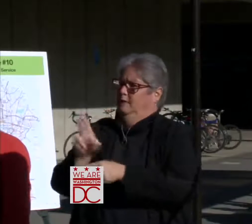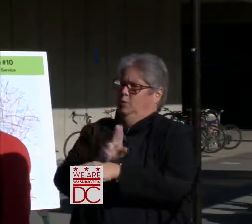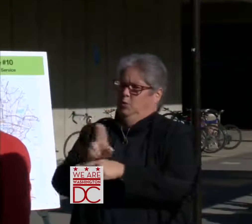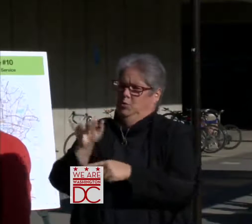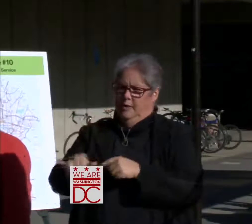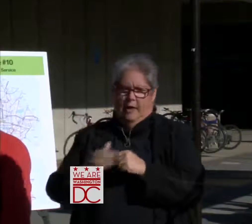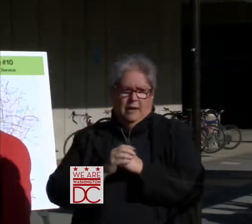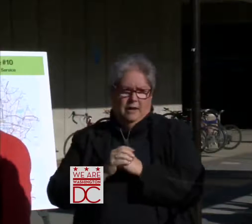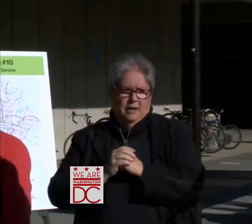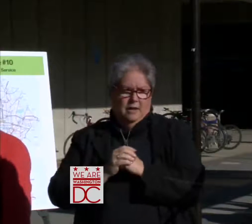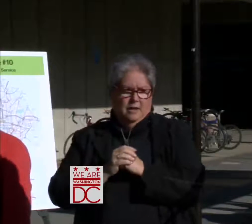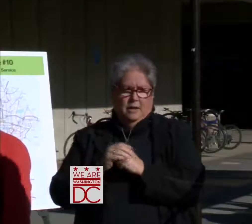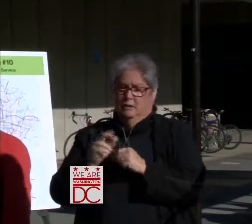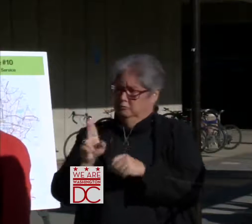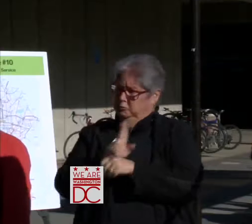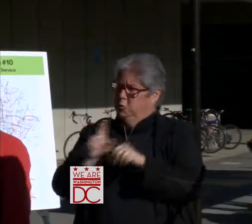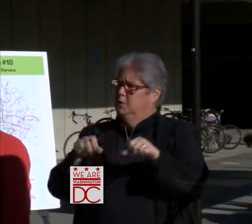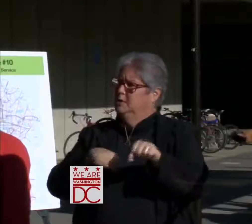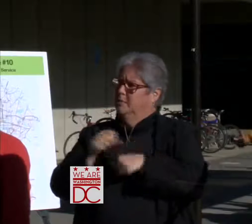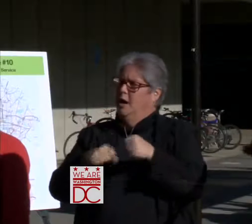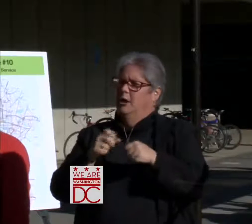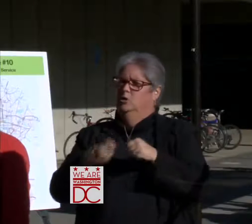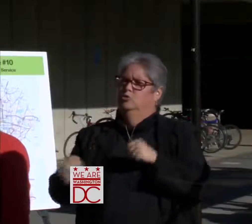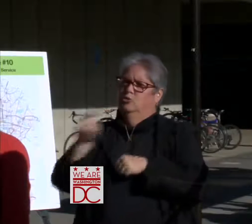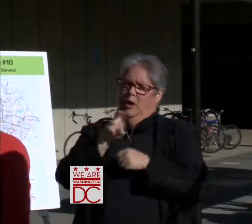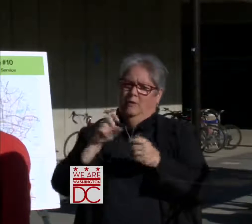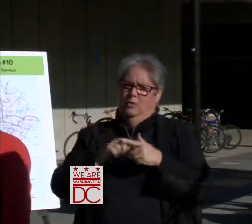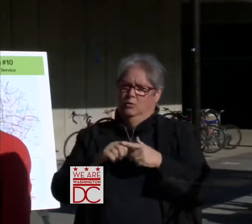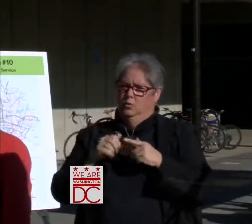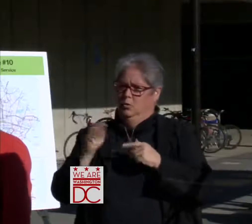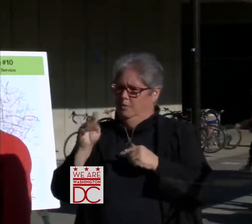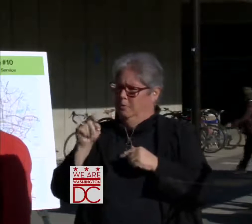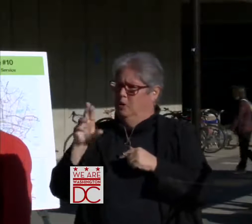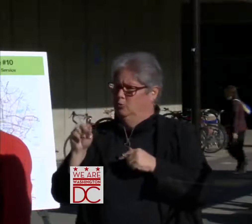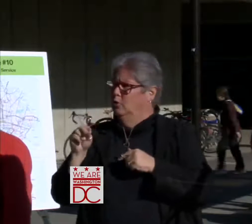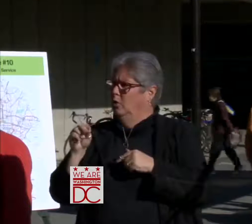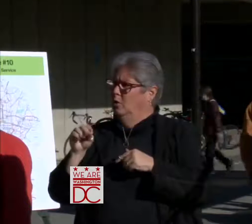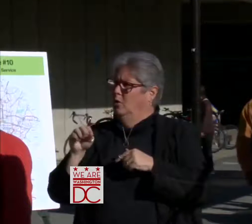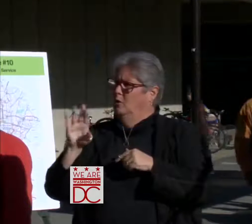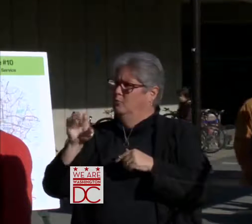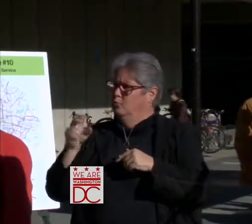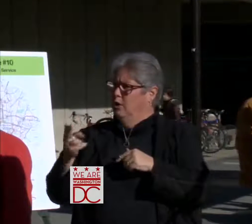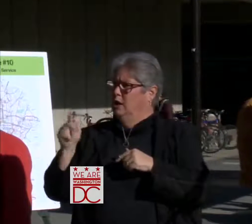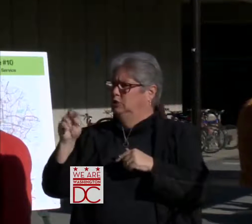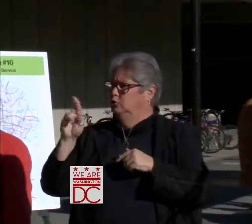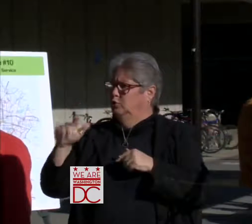CERTAINLY USE A BIKE TO TRAVEL ALONG THE METROPOLITAN BRANCH TRAILER THE ROCK CREEK TRAIL.